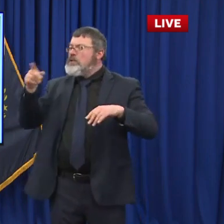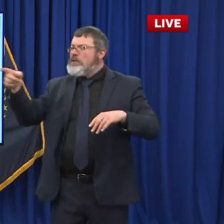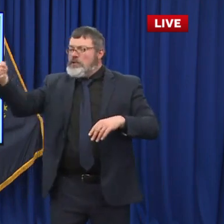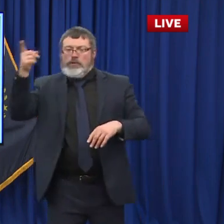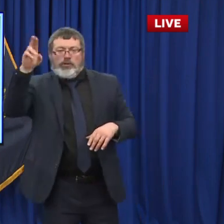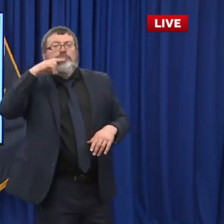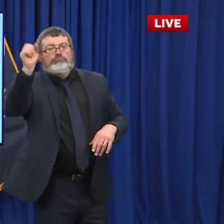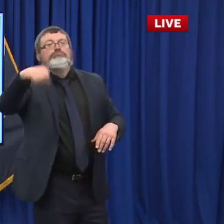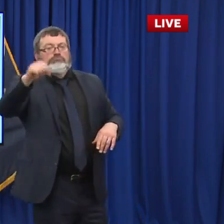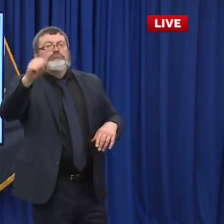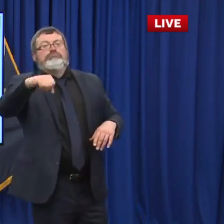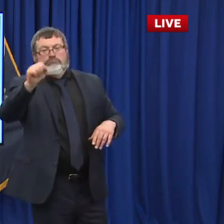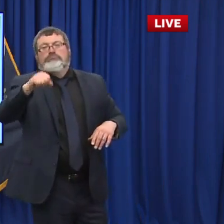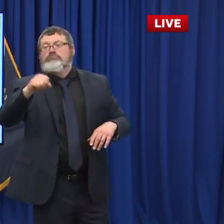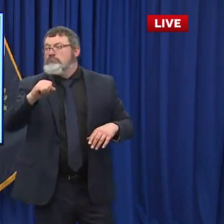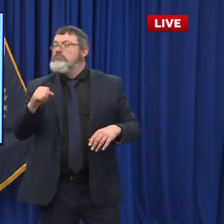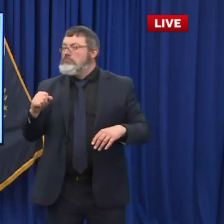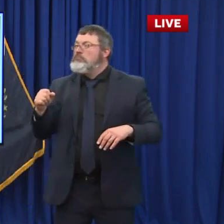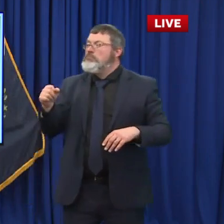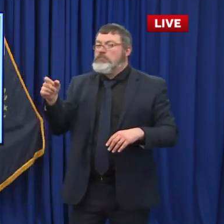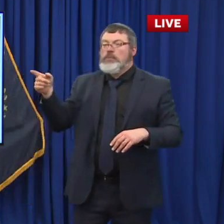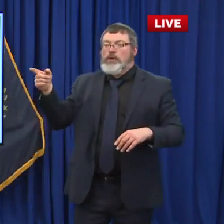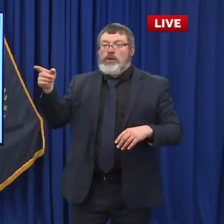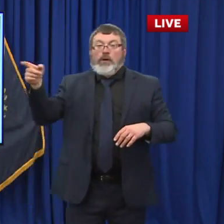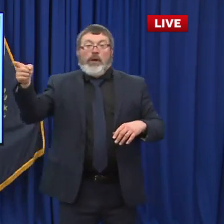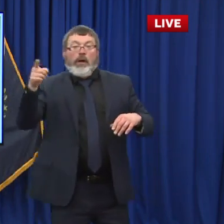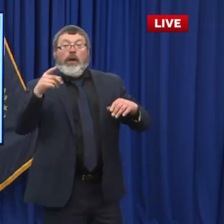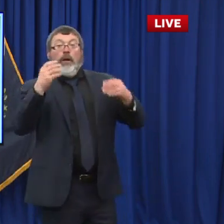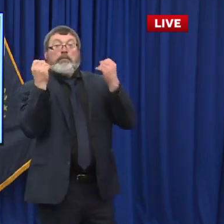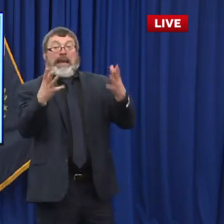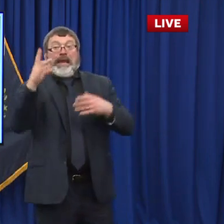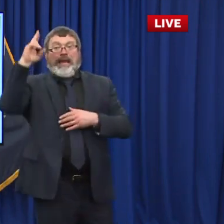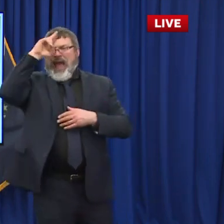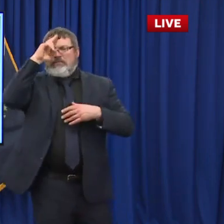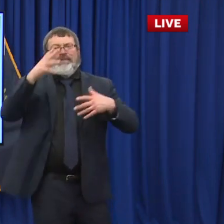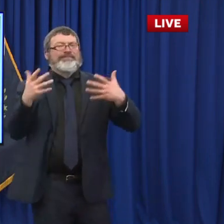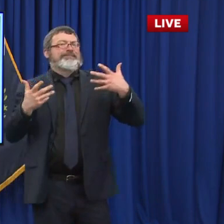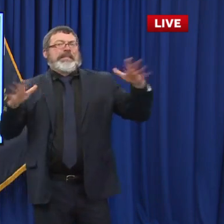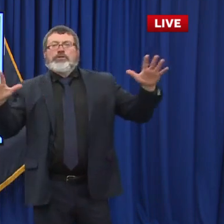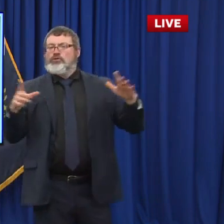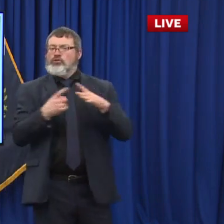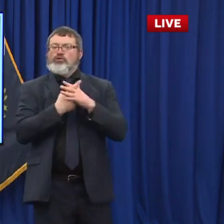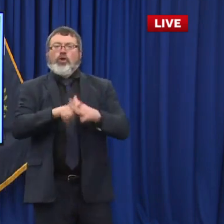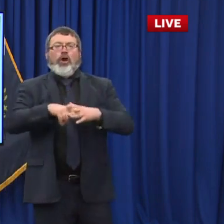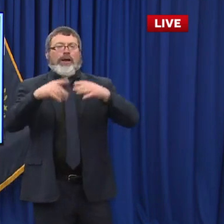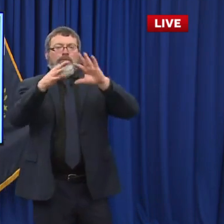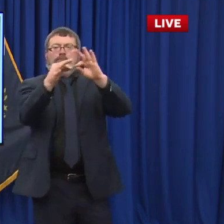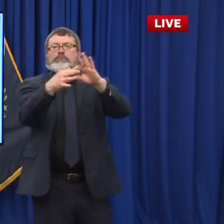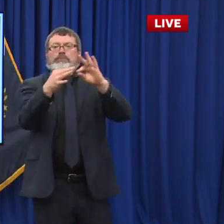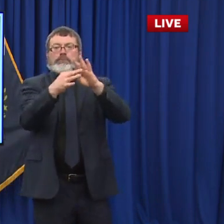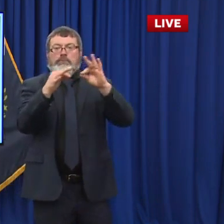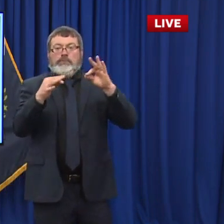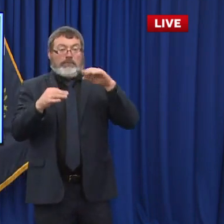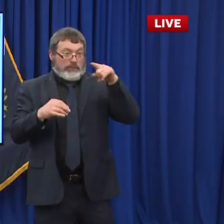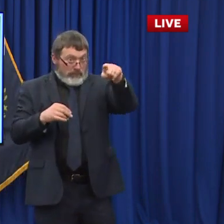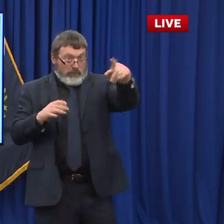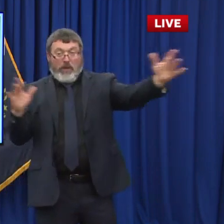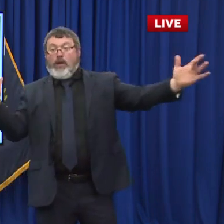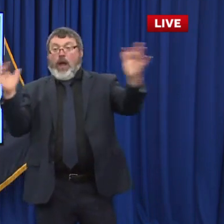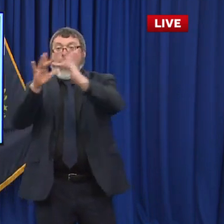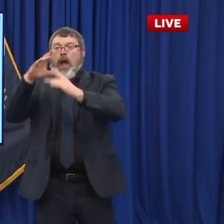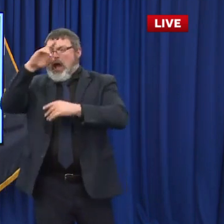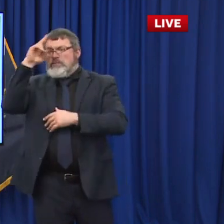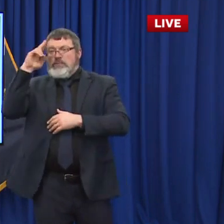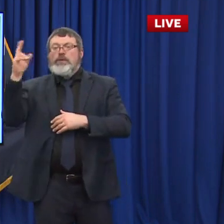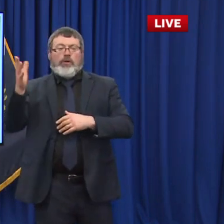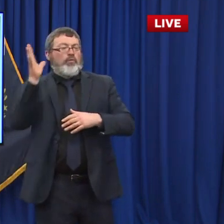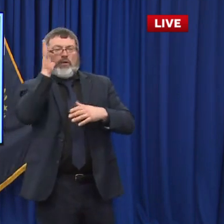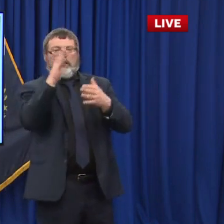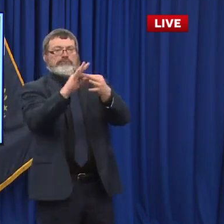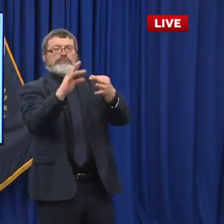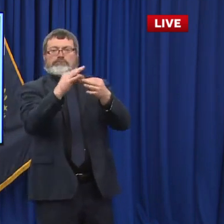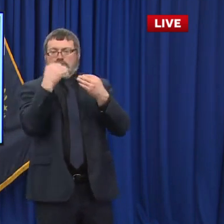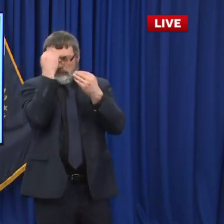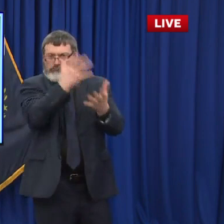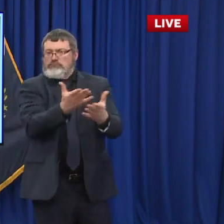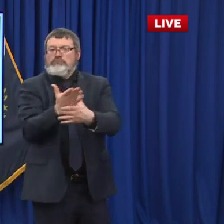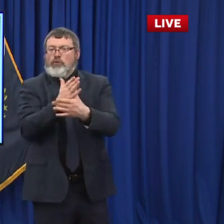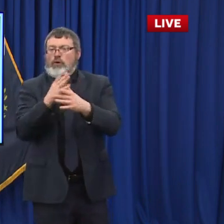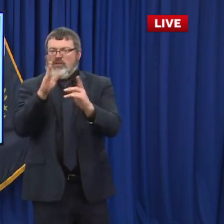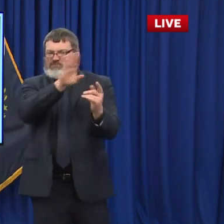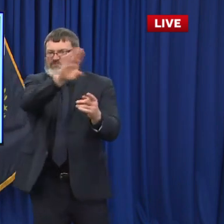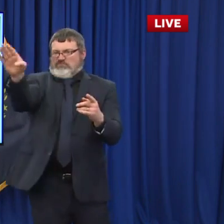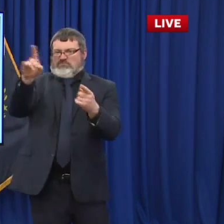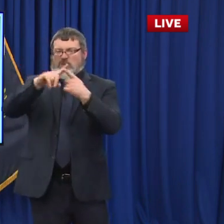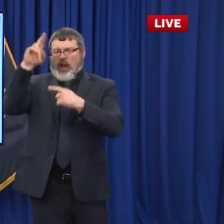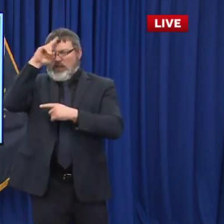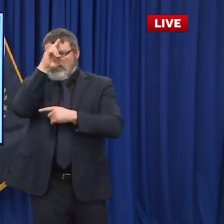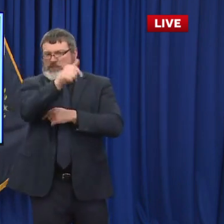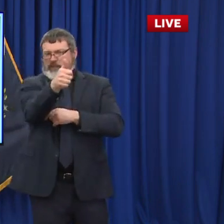BUT WE COULD AT LEAST SAY IT THE NUMBER OF DOSES THAT WERE ADMINISTERED OR GIVEN TO ANY GIVEN HOSPITAL CORRECT WITH THE PUBLIC WHEN ASKED AND JUST TO FOLLOW ABDUCTED THE OTHER WAS